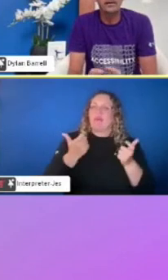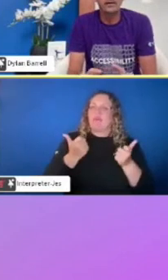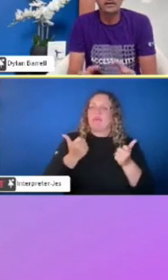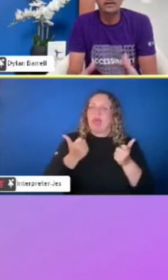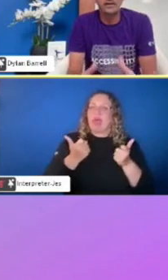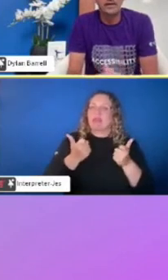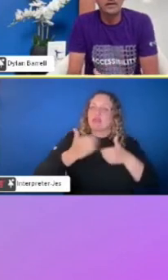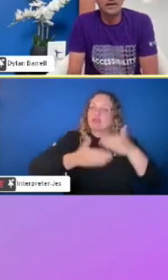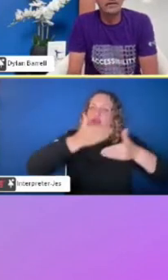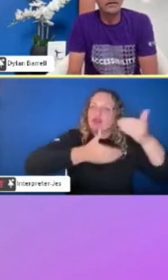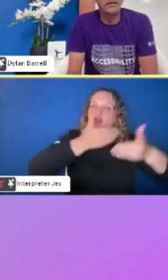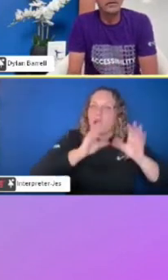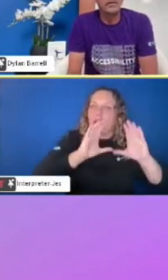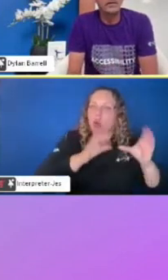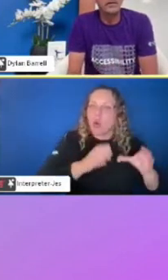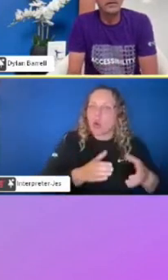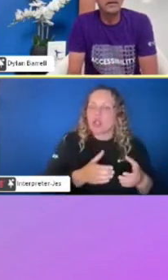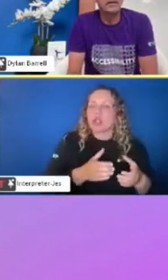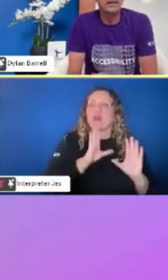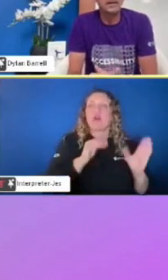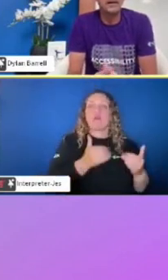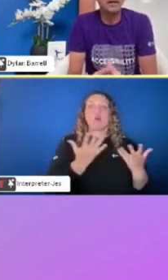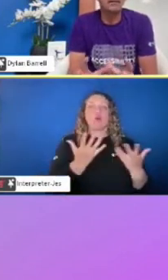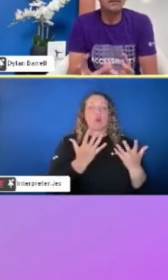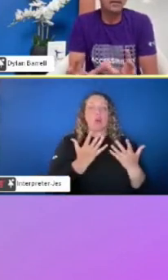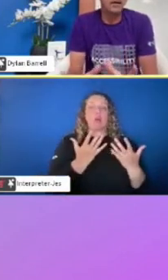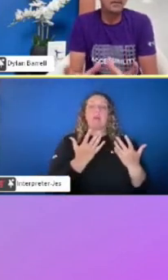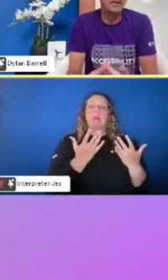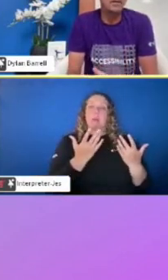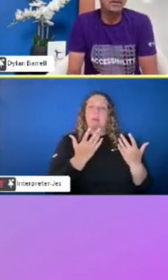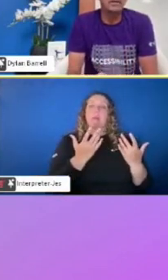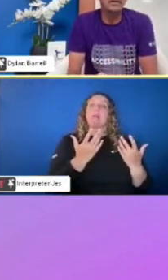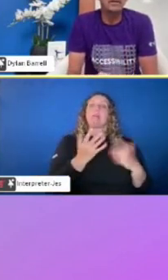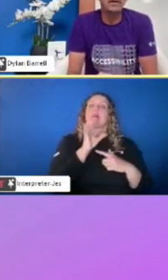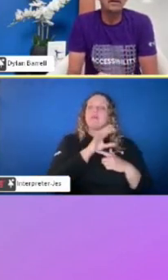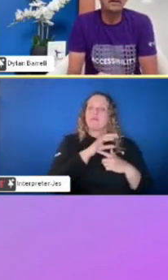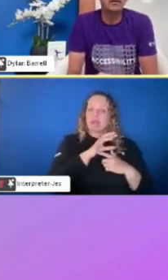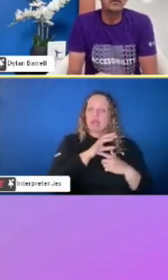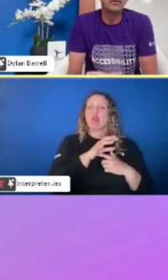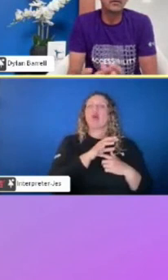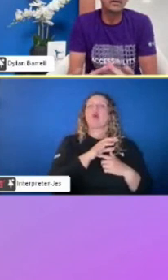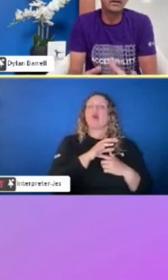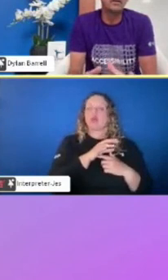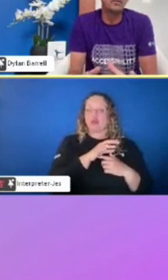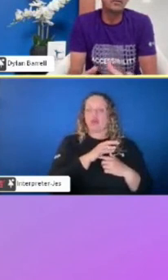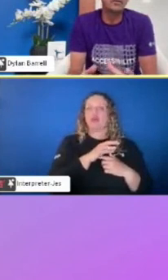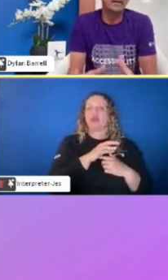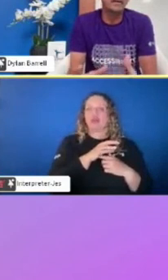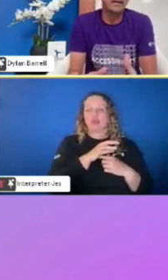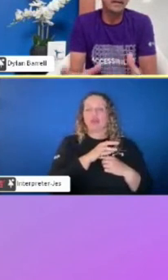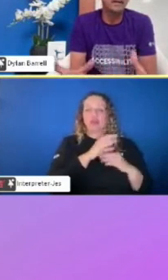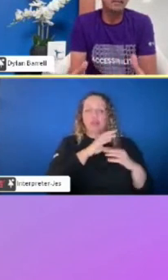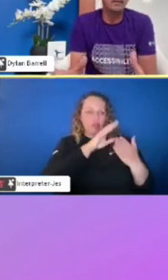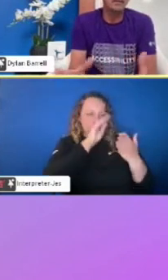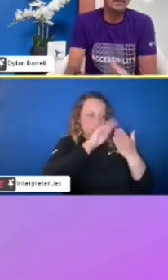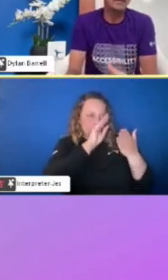The focus of these is that they're video based content. They're also geared towards understanding the basics.